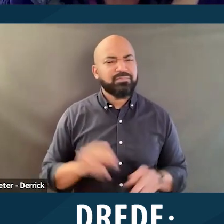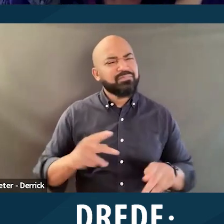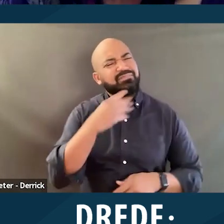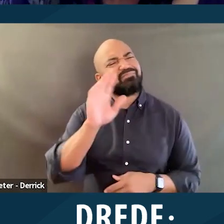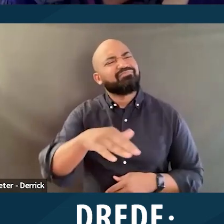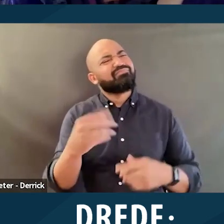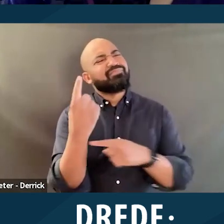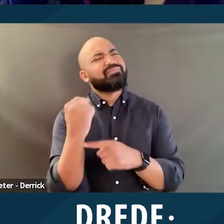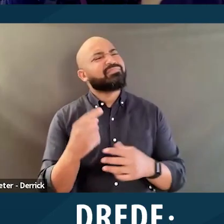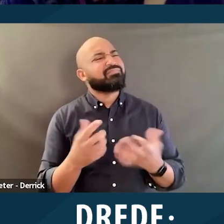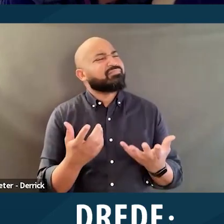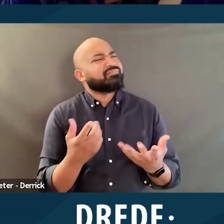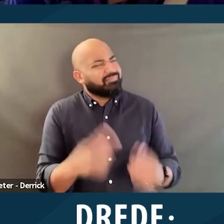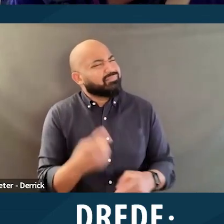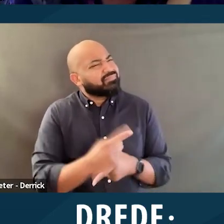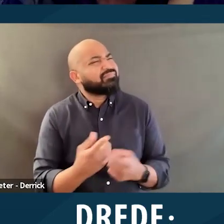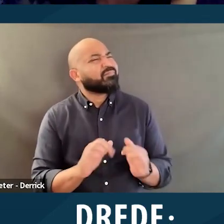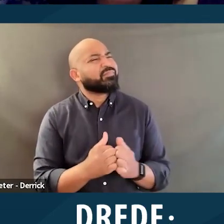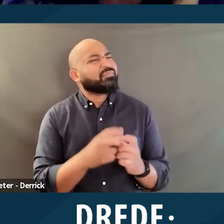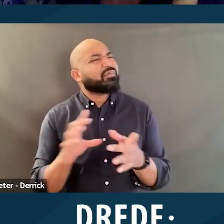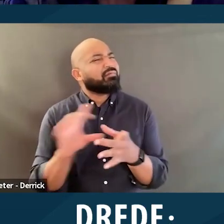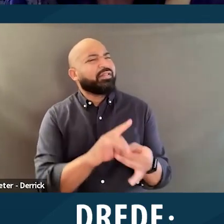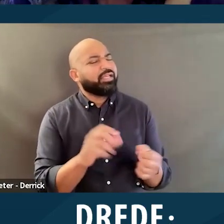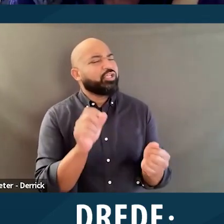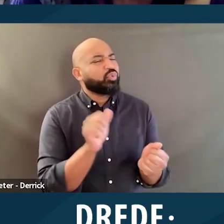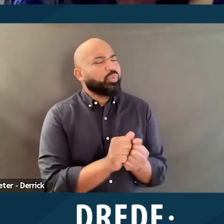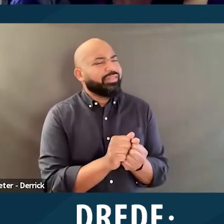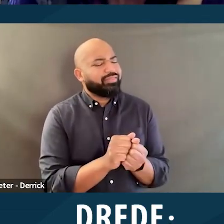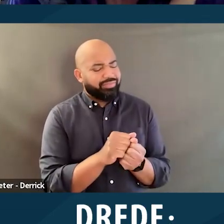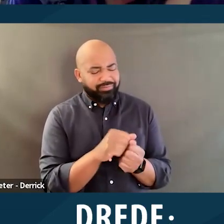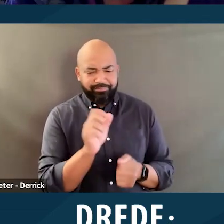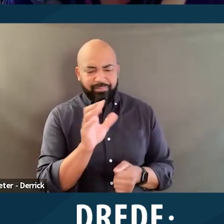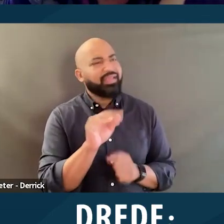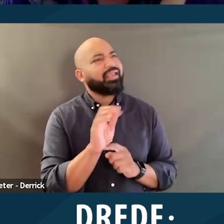So, we've gotten some questions in the question box about, you know,